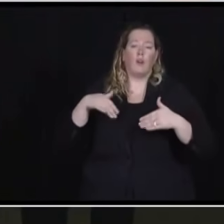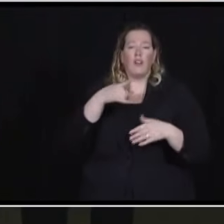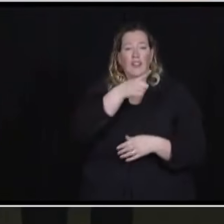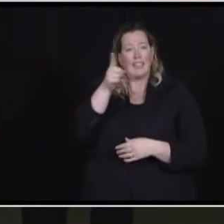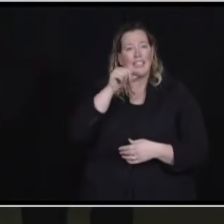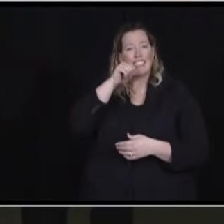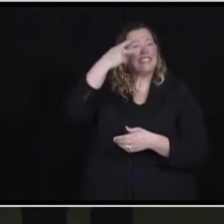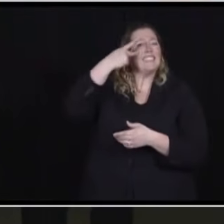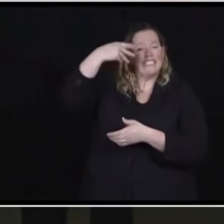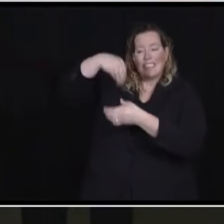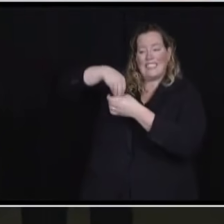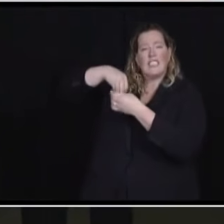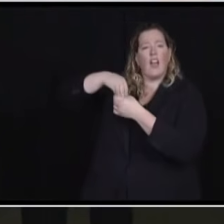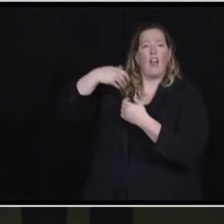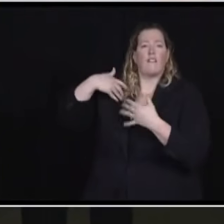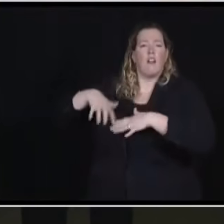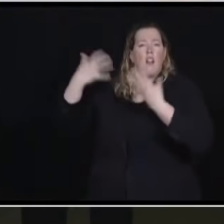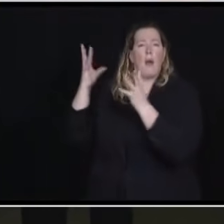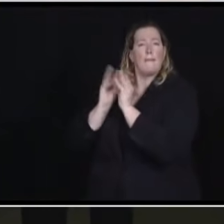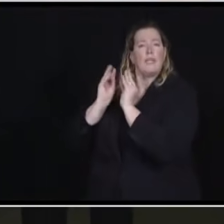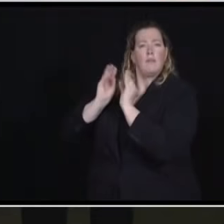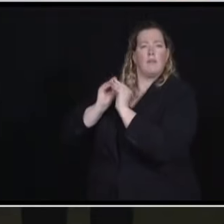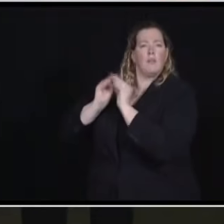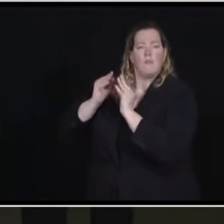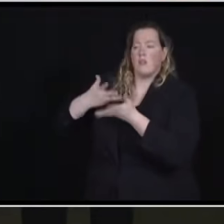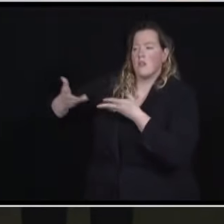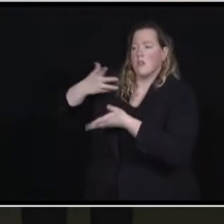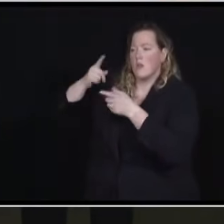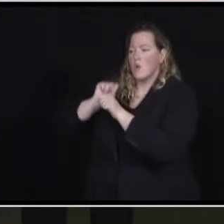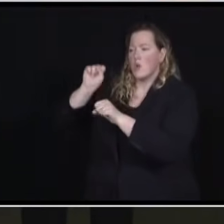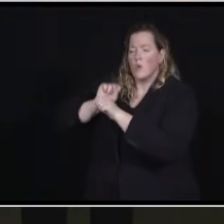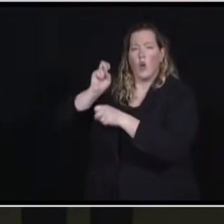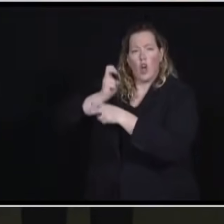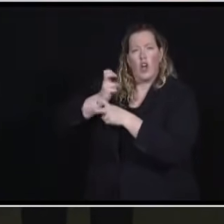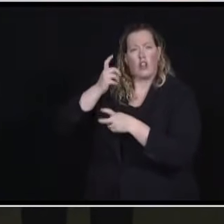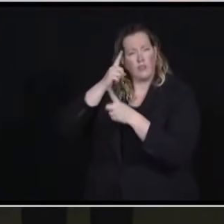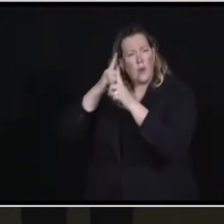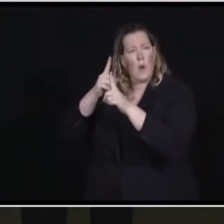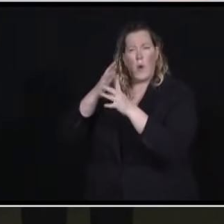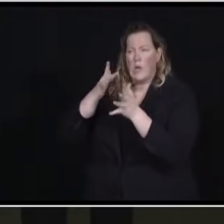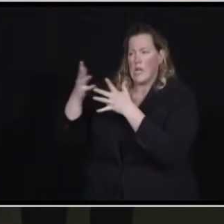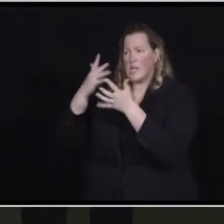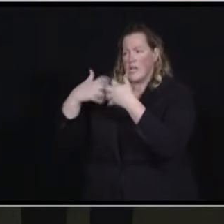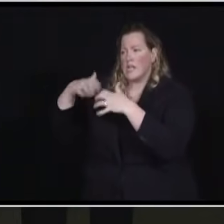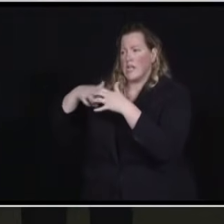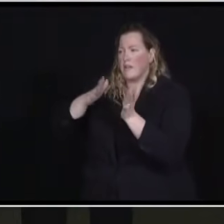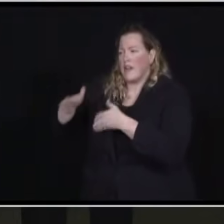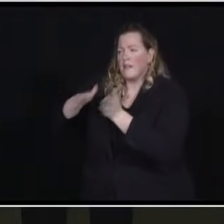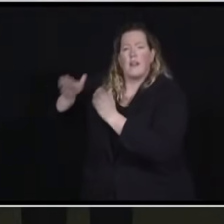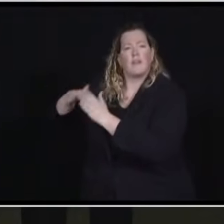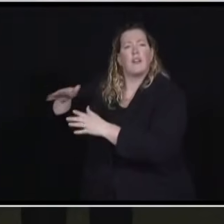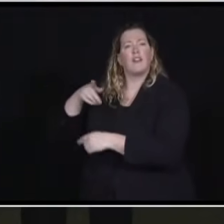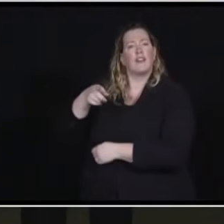professional and intelligent and dedicated Canadians that you could ever be in the Ministry of health and Minister Gen. and all parts of the government Ontario,